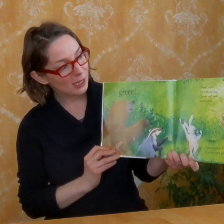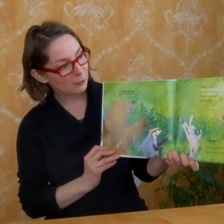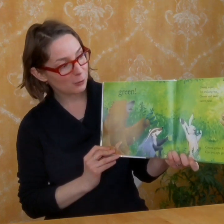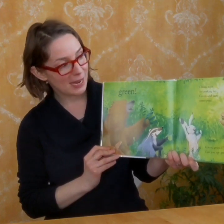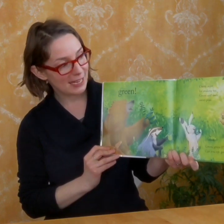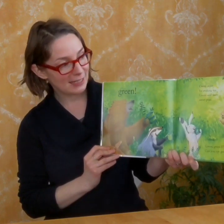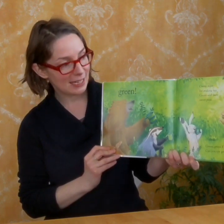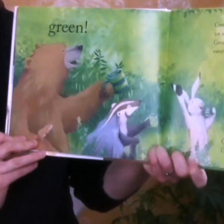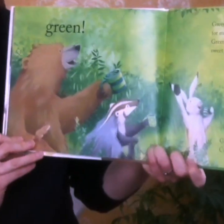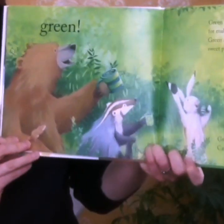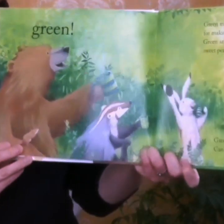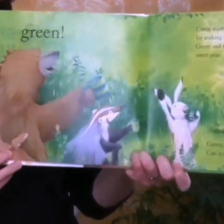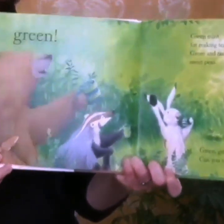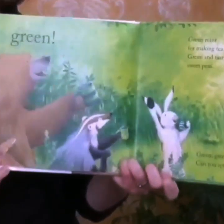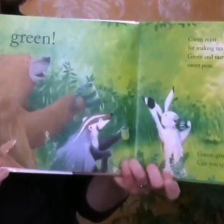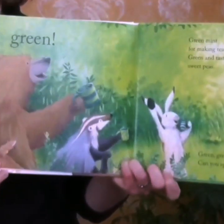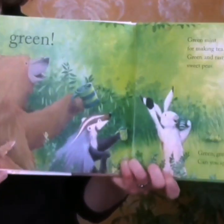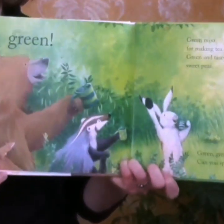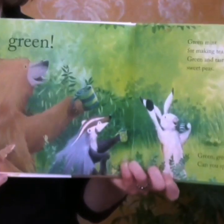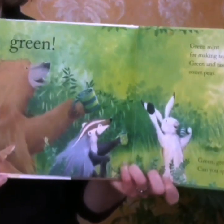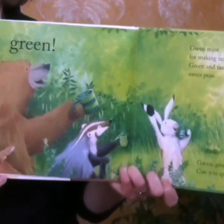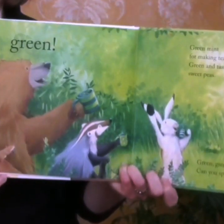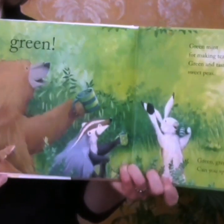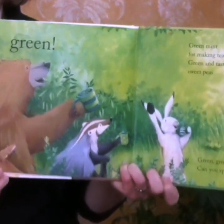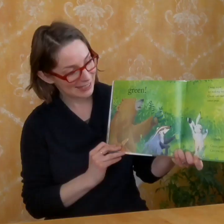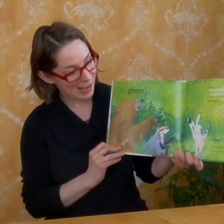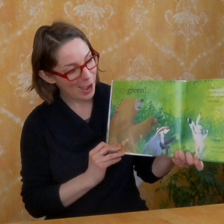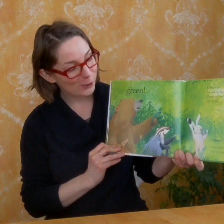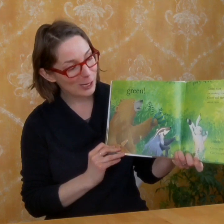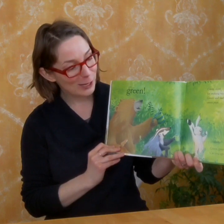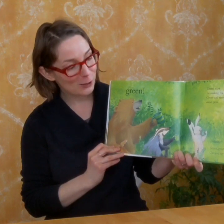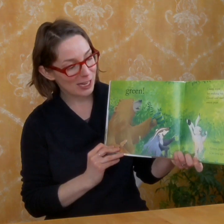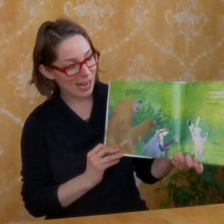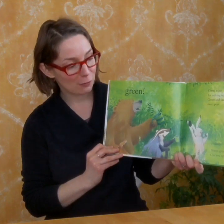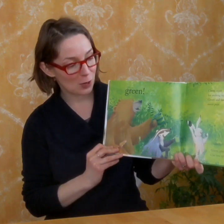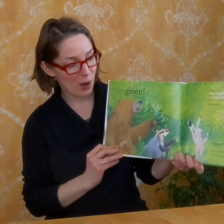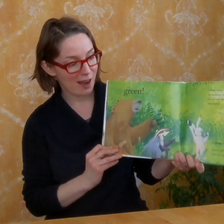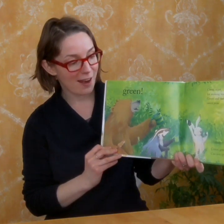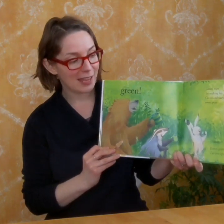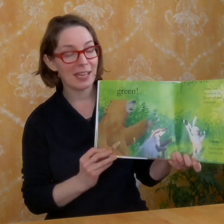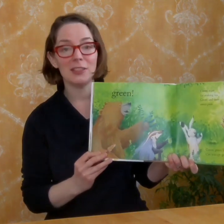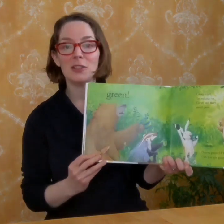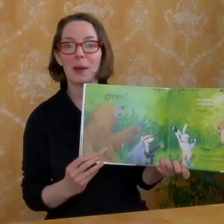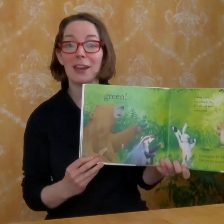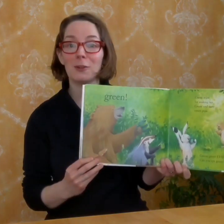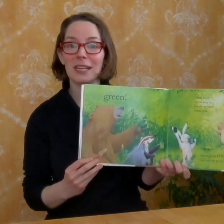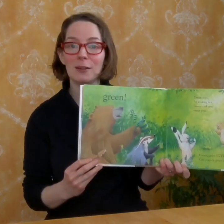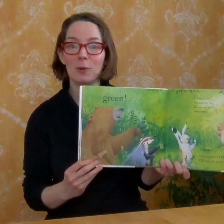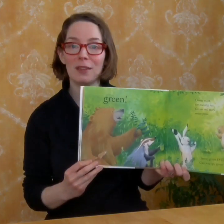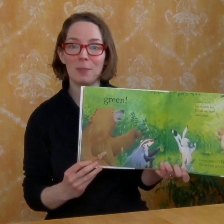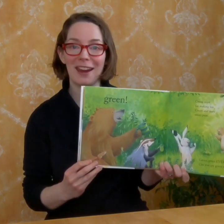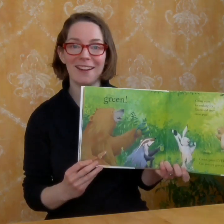mint for making tea, green and tasty sweet peas. Green, green everywhere. Can you spot